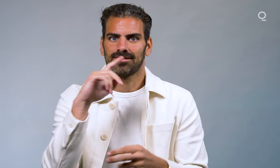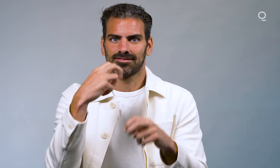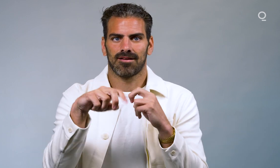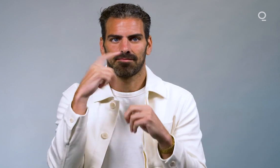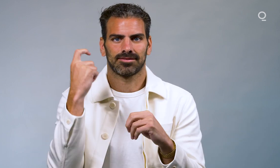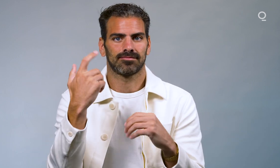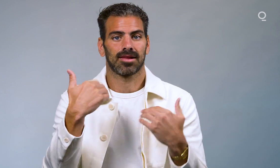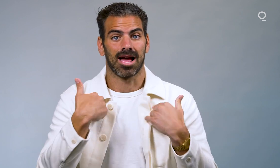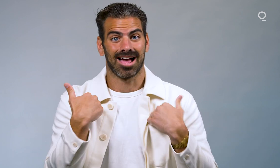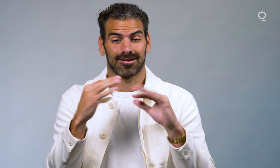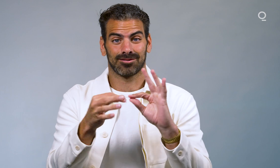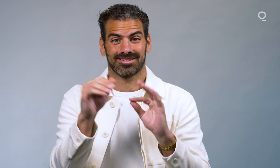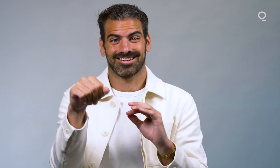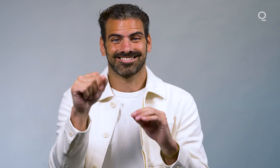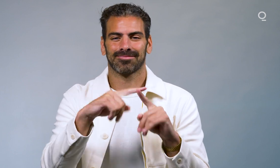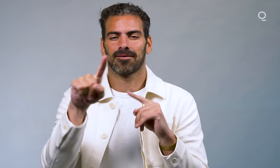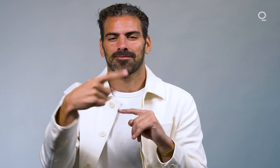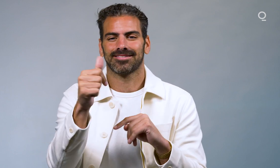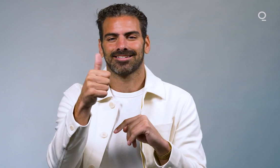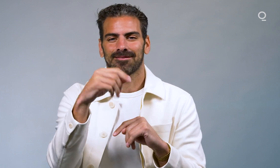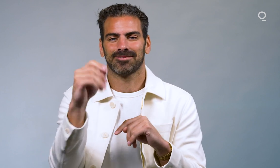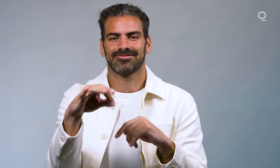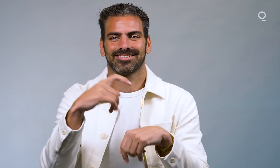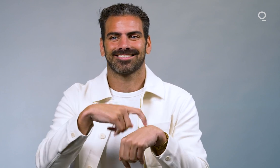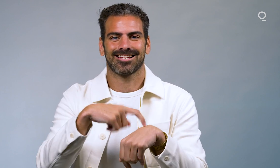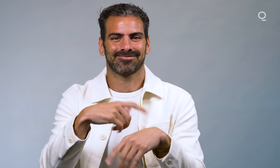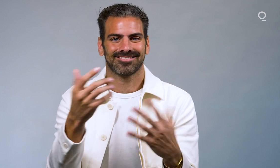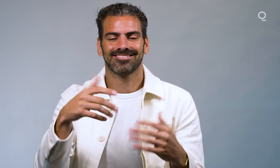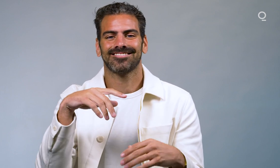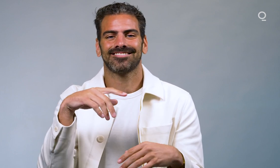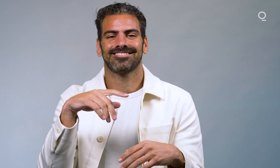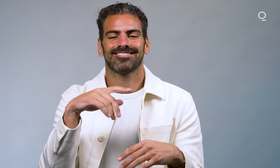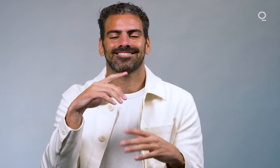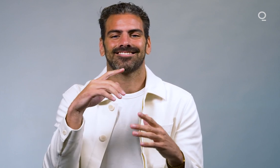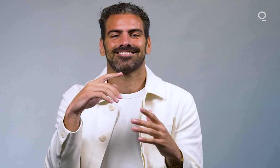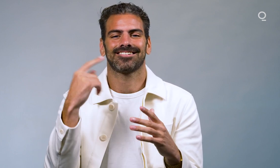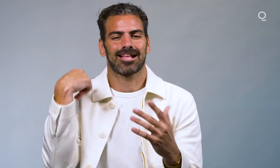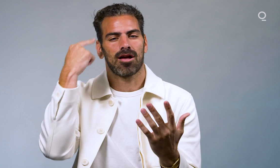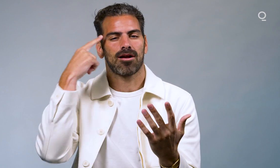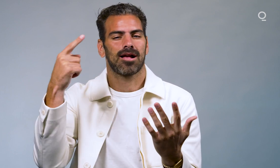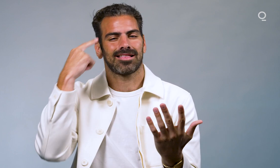So, I started the journey, but of course it was tough. I did have an interpreter on set, but only 10% of the time.